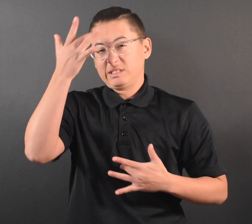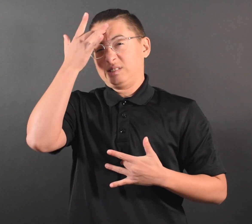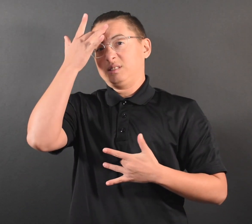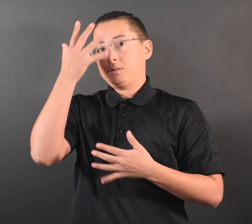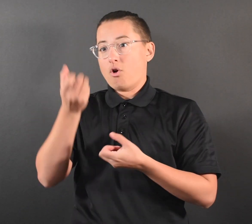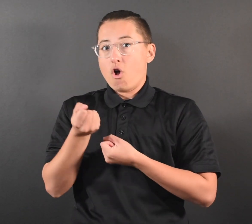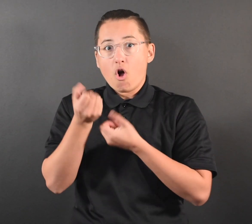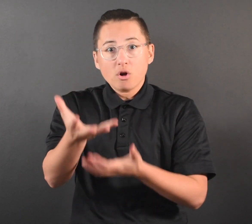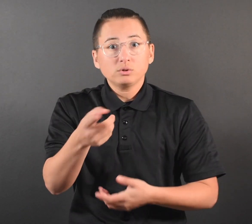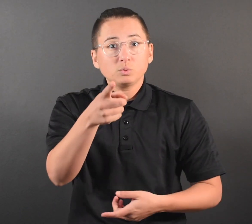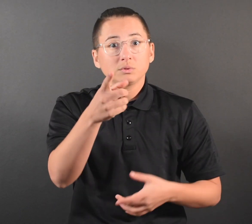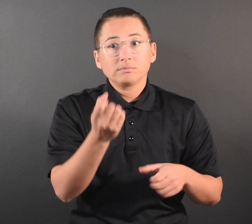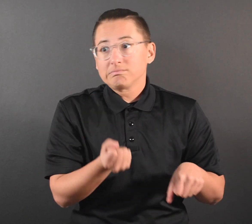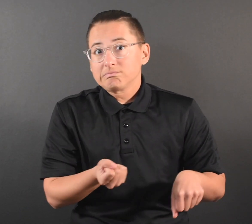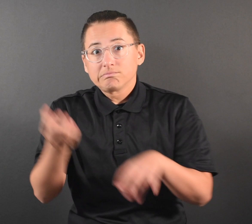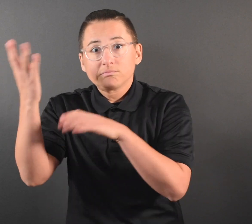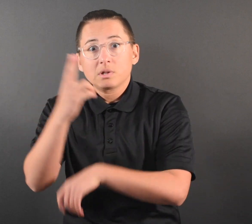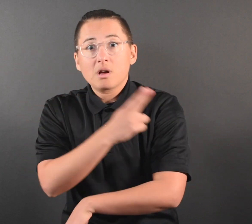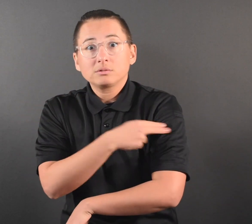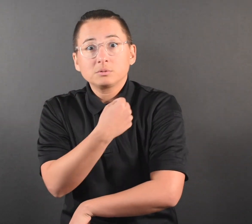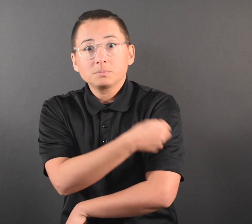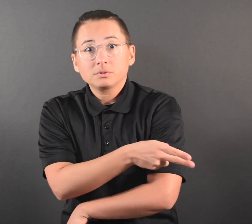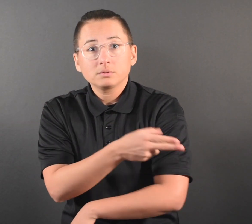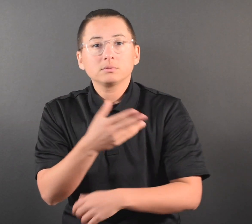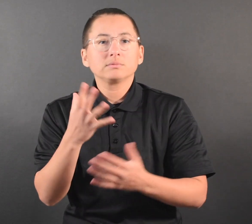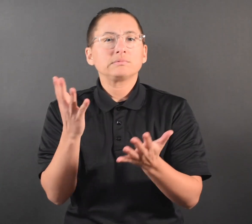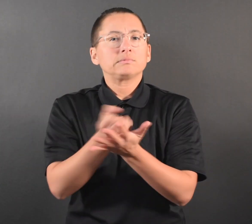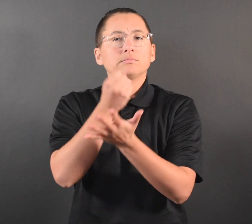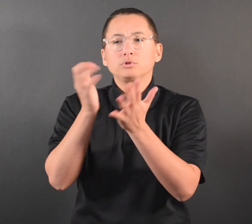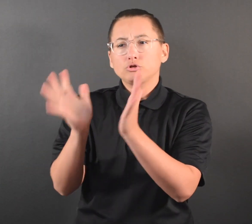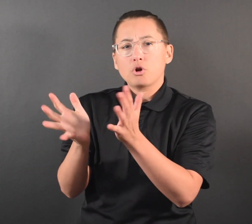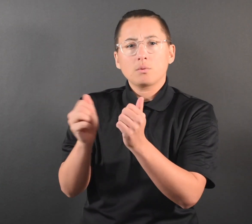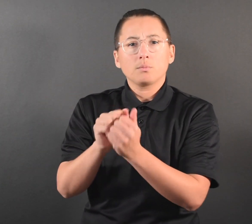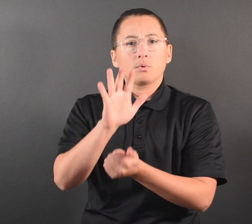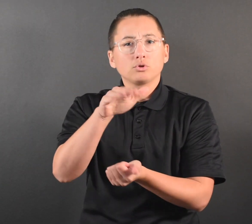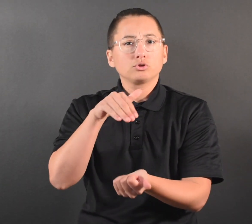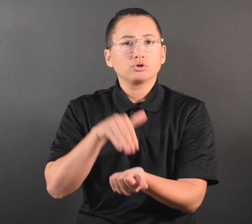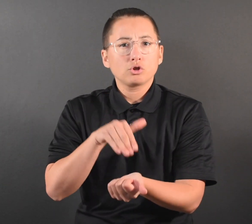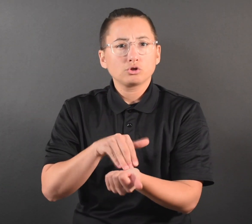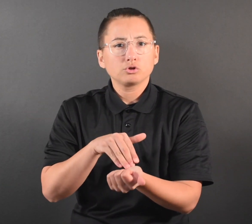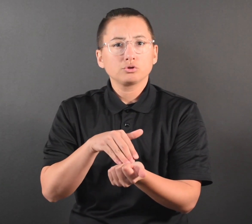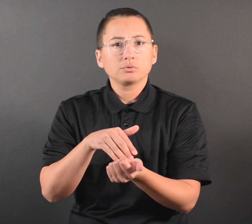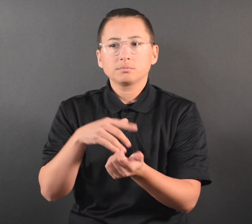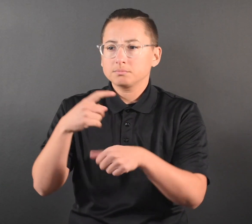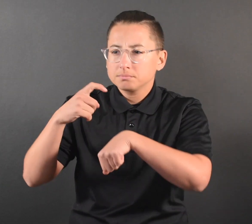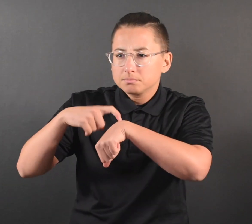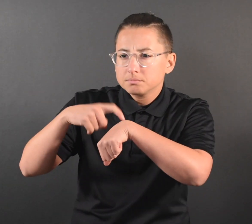If your illness caused you to be hospitalized, talk to your health care provider about timing of vaccination.